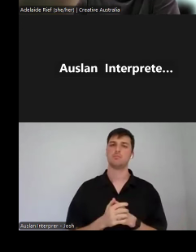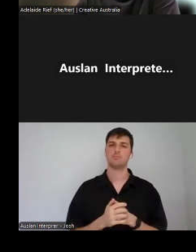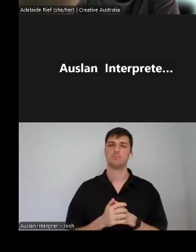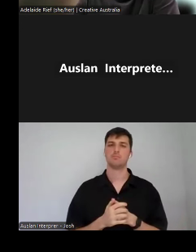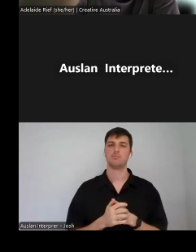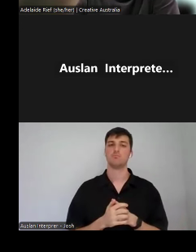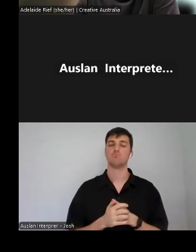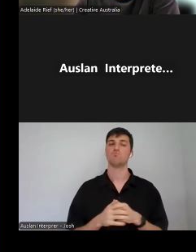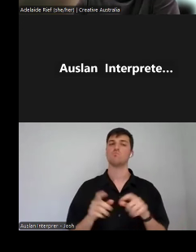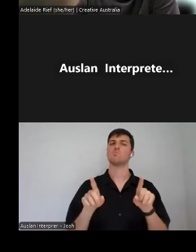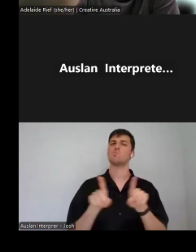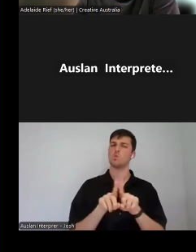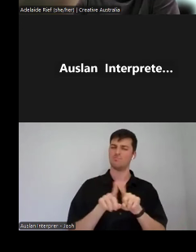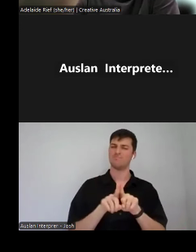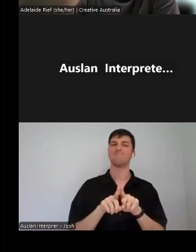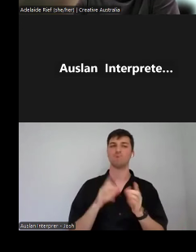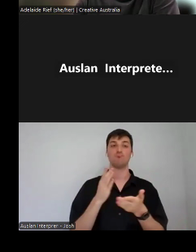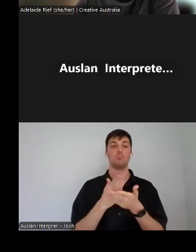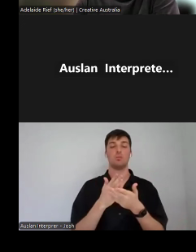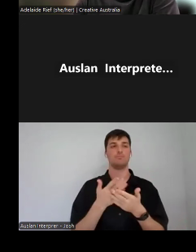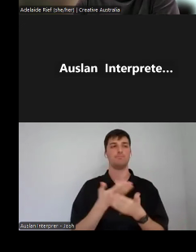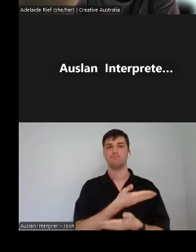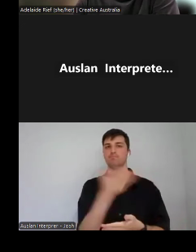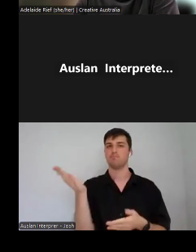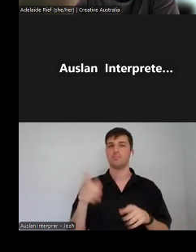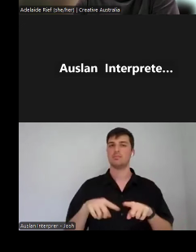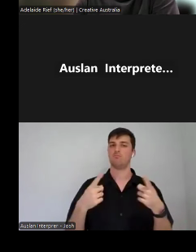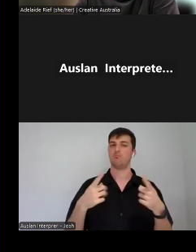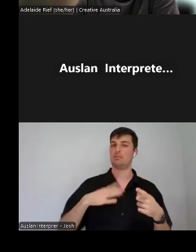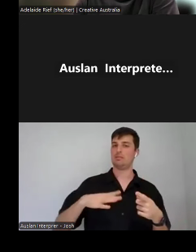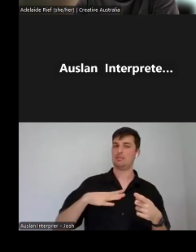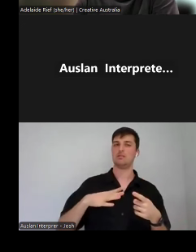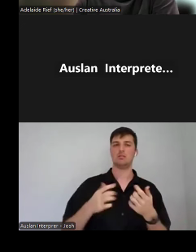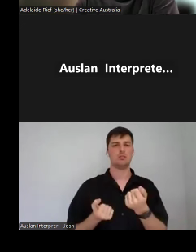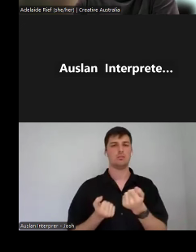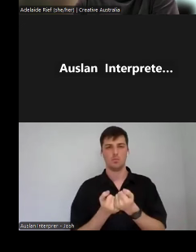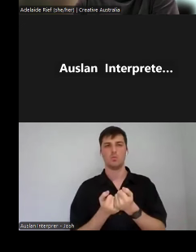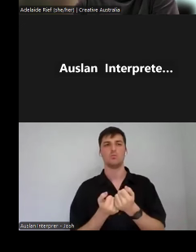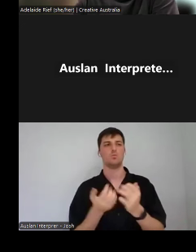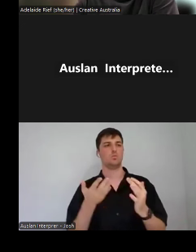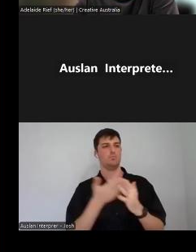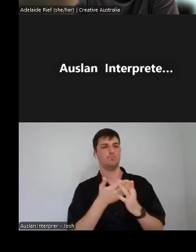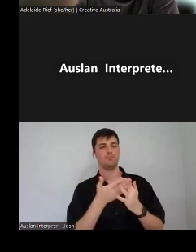acknowledge that we all have different needs that support us to attend and participate actively in